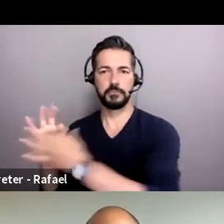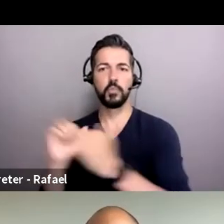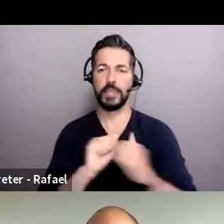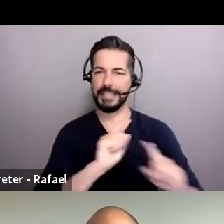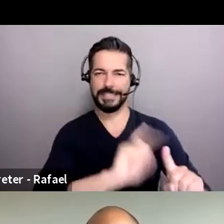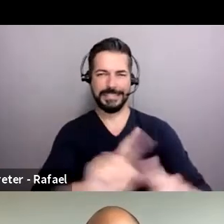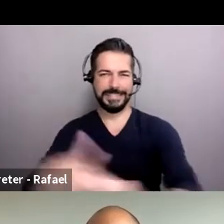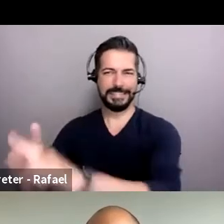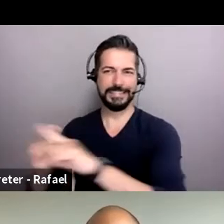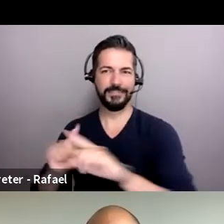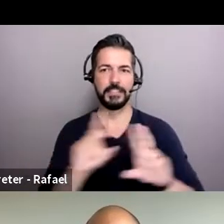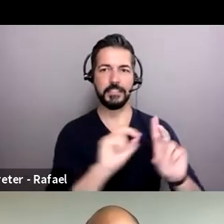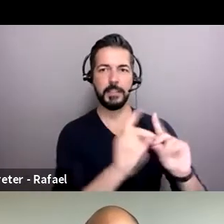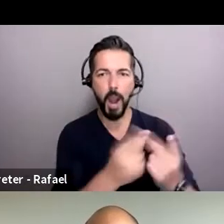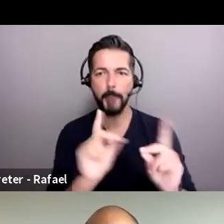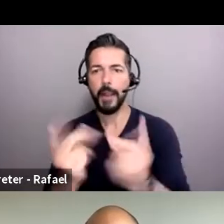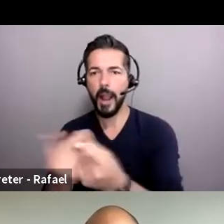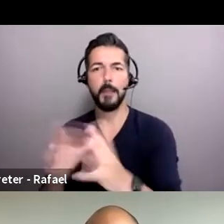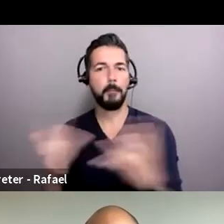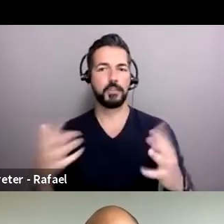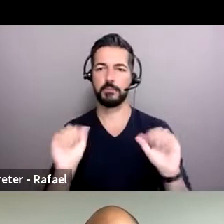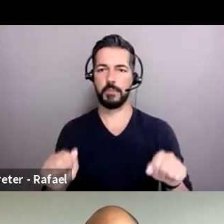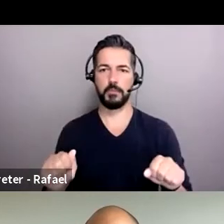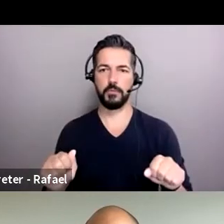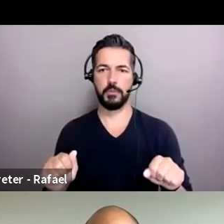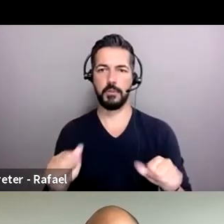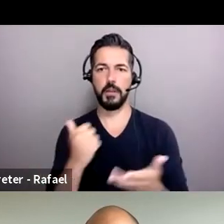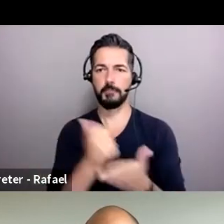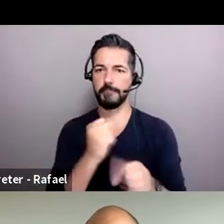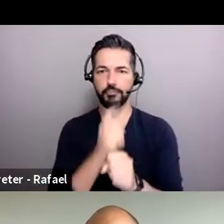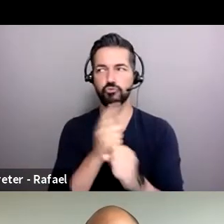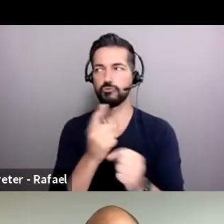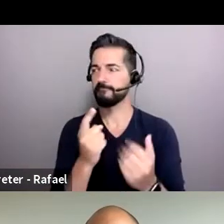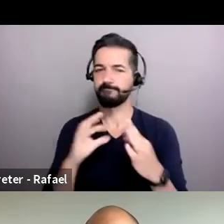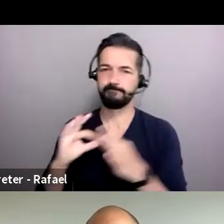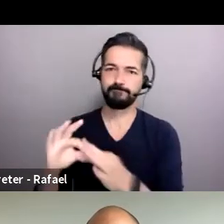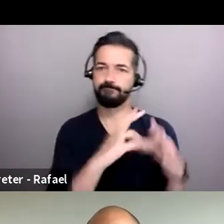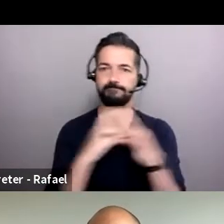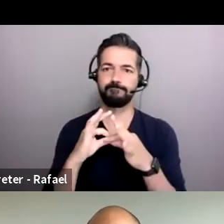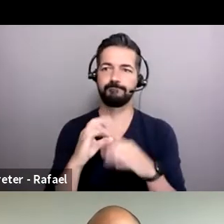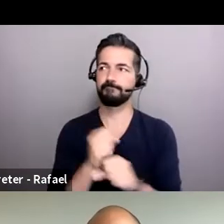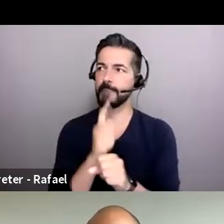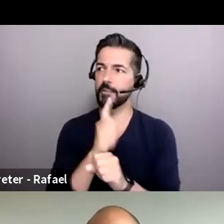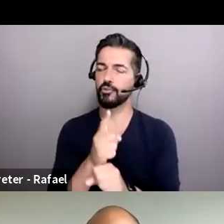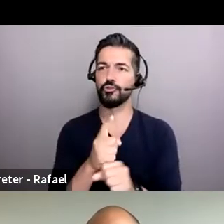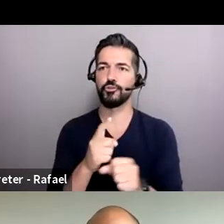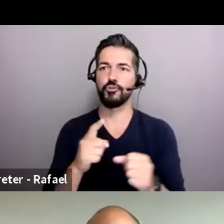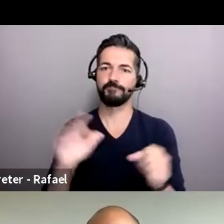many different departments as we can to make sure that it's a comprehensive, successful result.